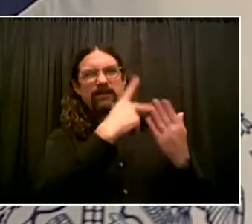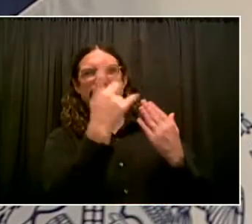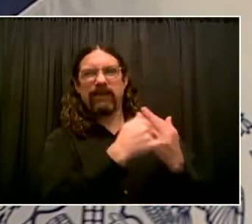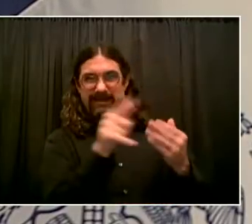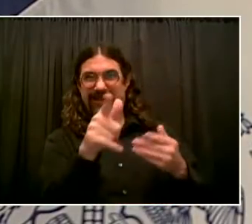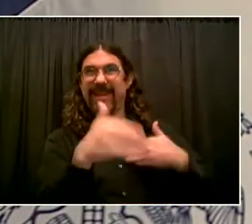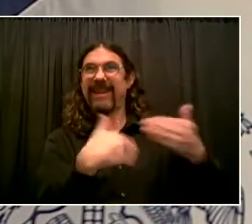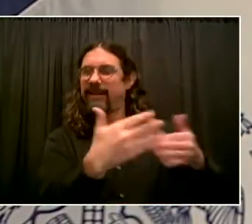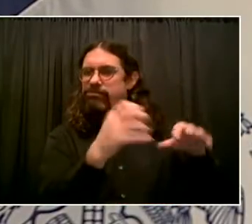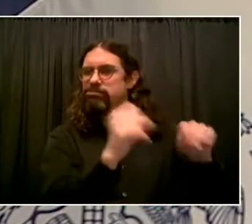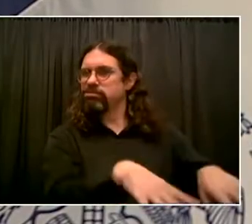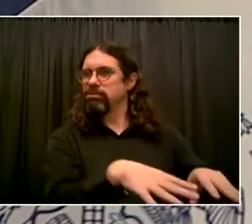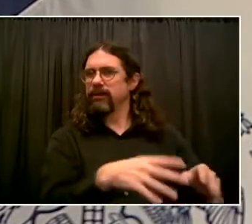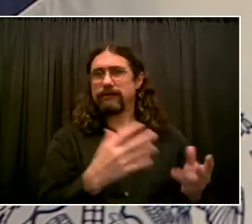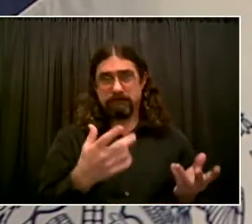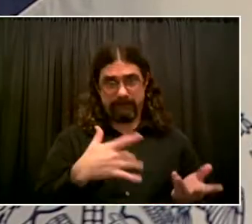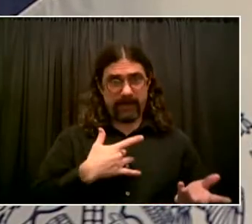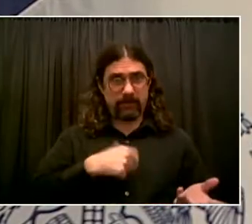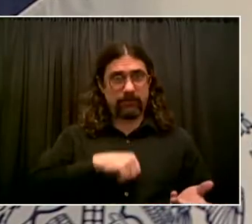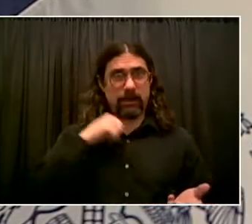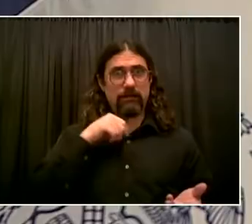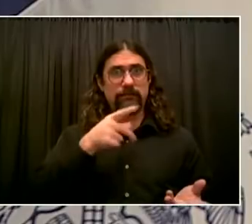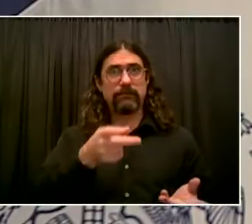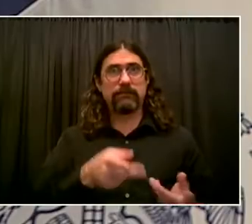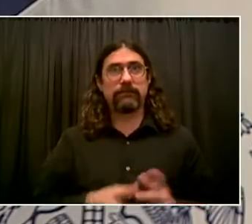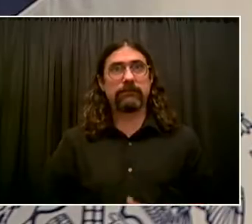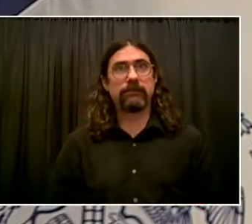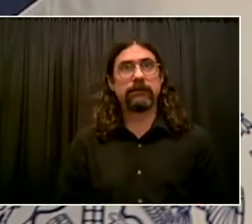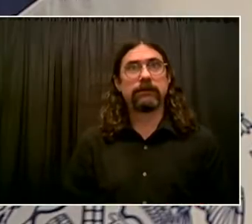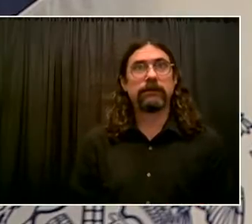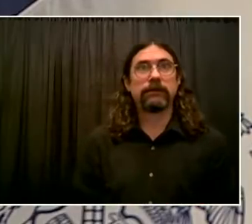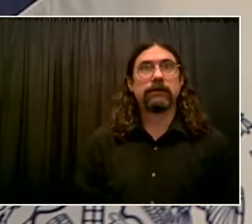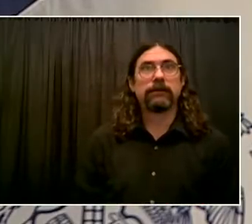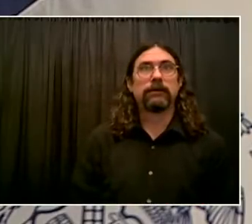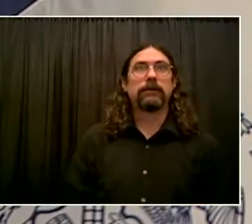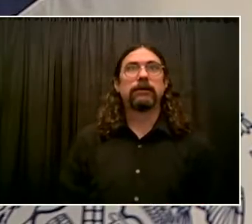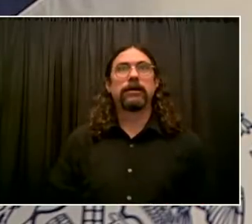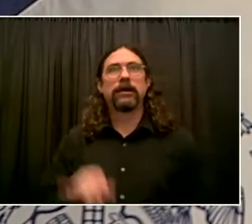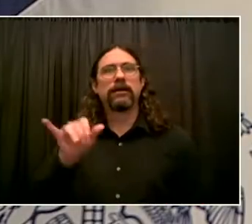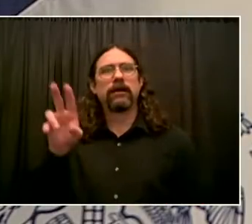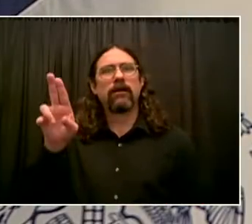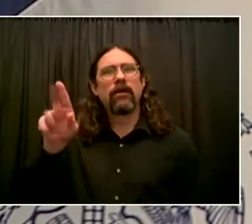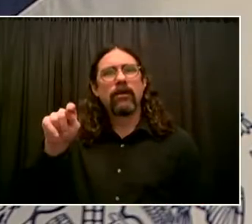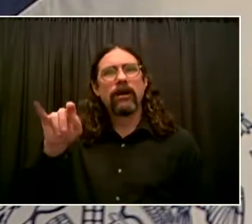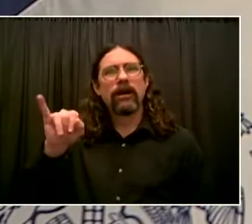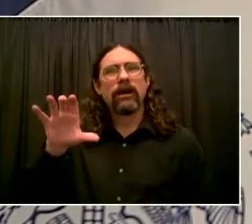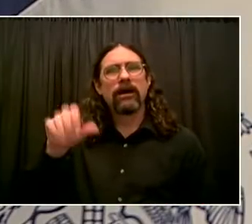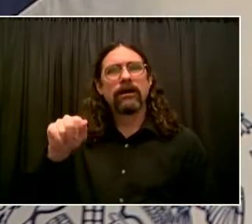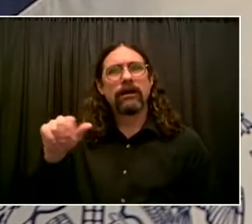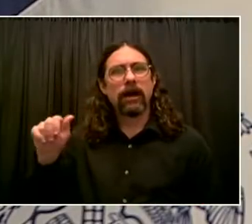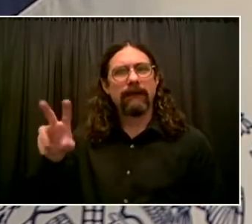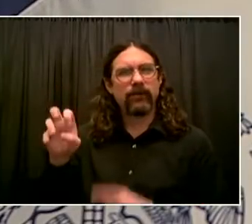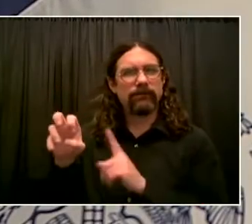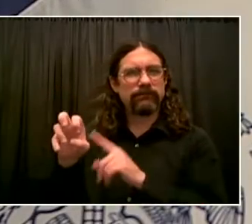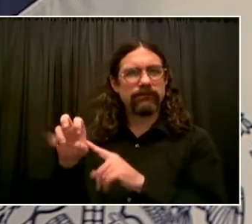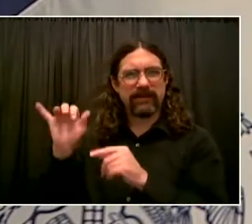PROPOSED A UTICA AVENUE SUBWAY. SPU NEVER MENTIONED IT AGA.IN VERY